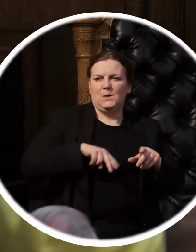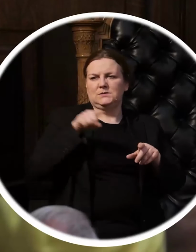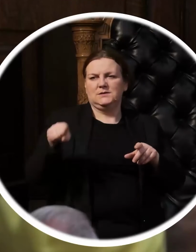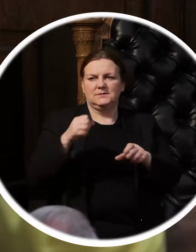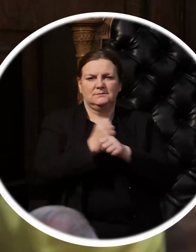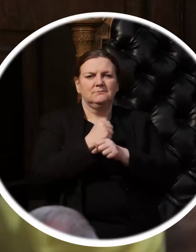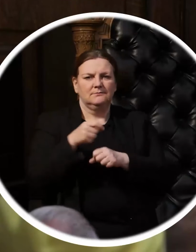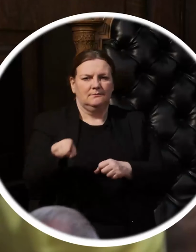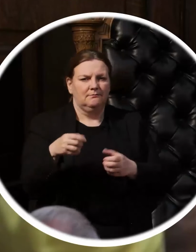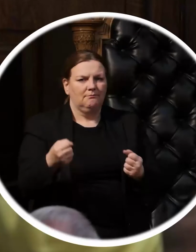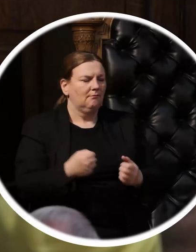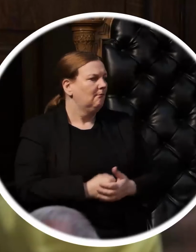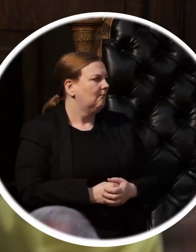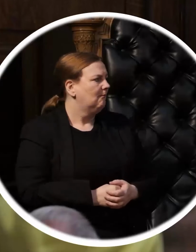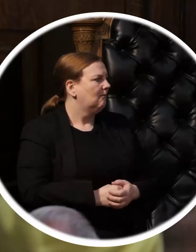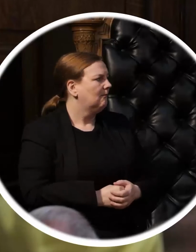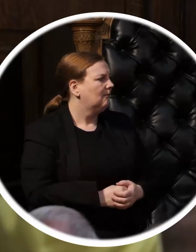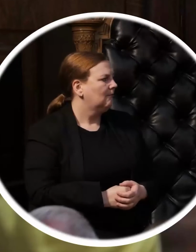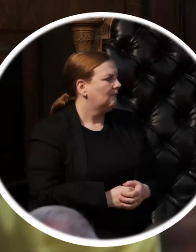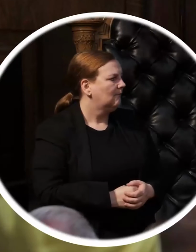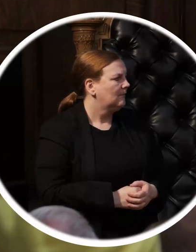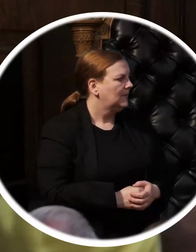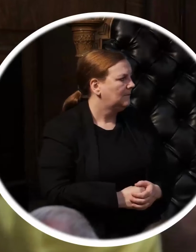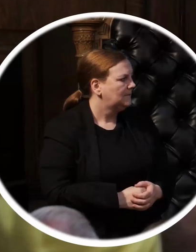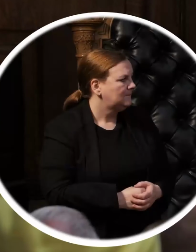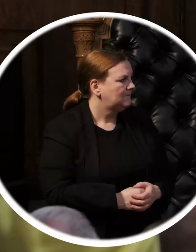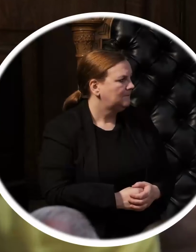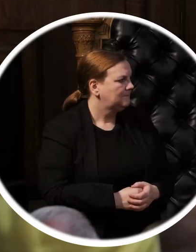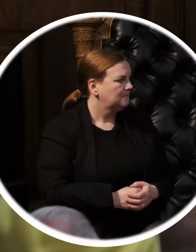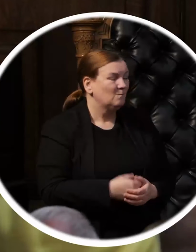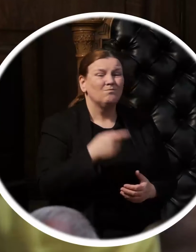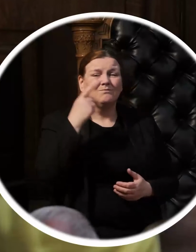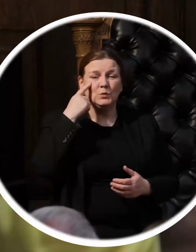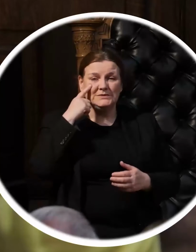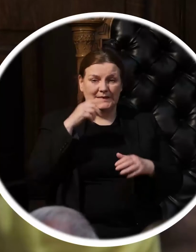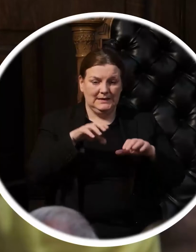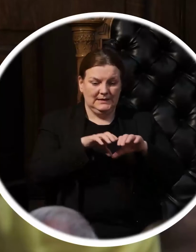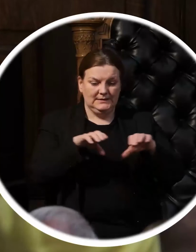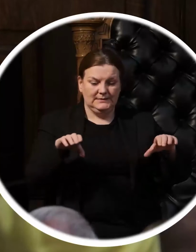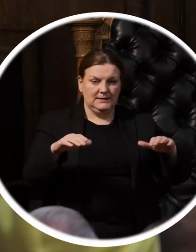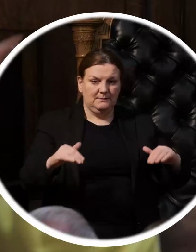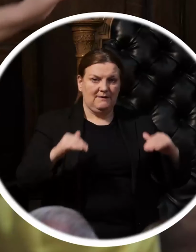And you can see that the running shed for the platforms is slightly elevated and runs towards the back.